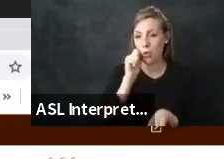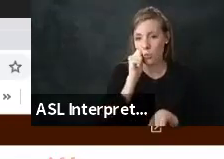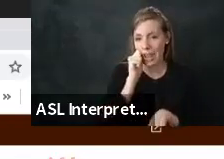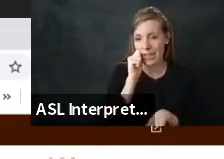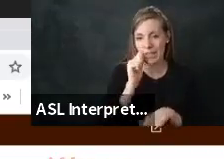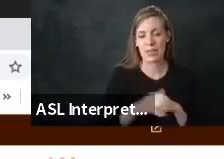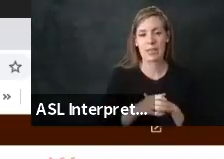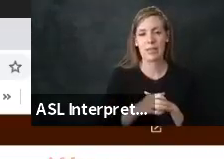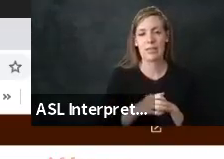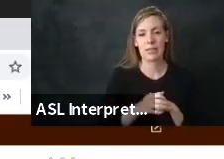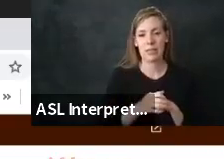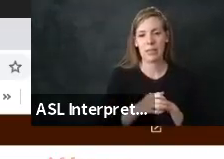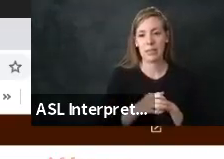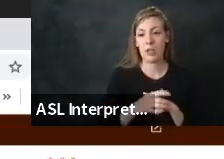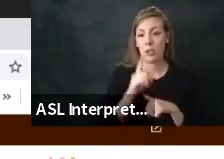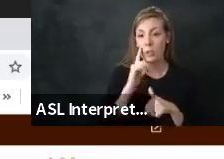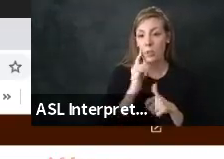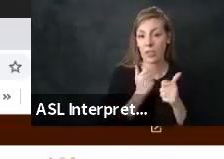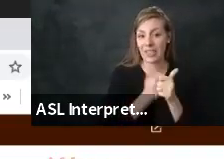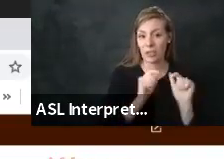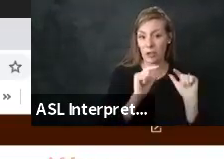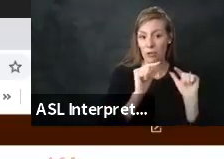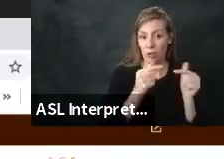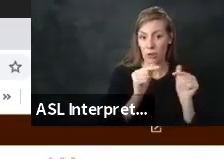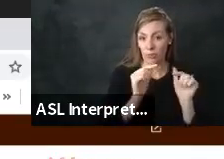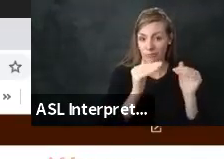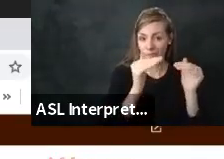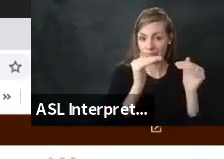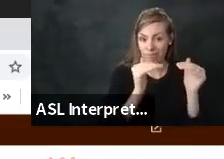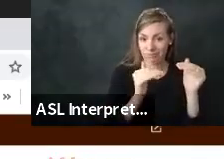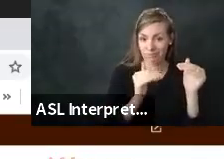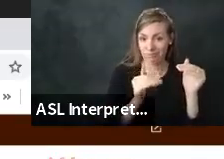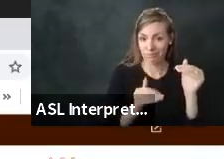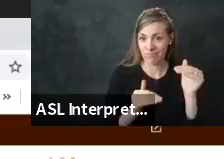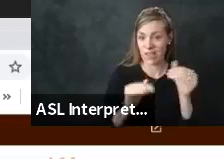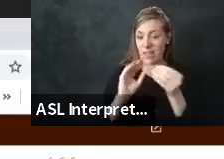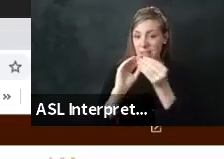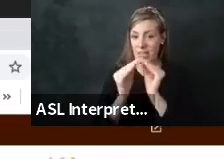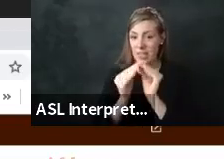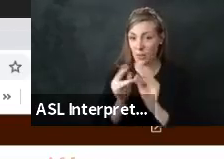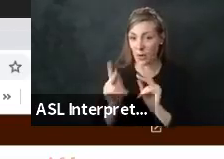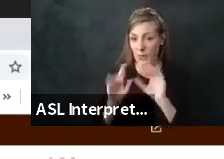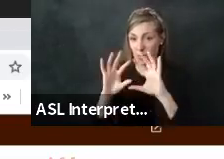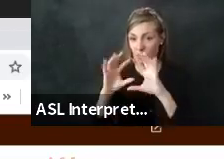for each racial ethnic group, the proportion of the population and then the